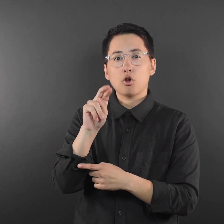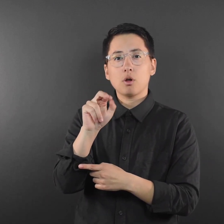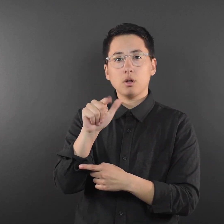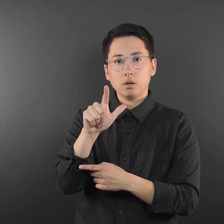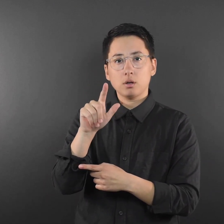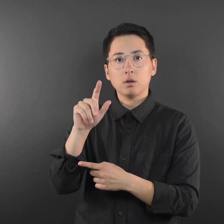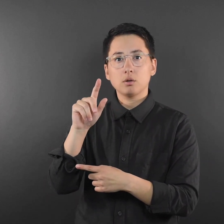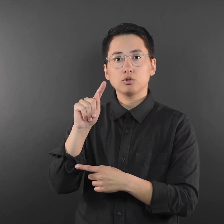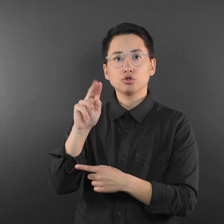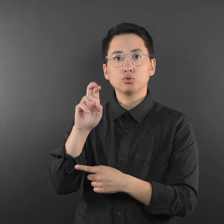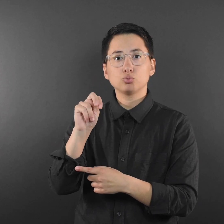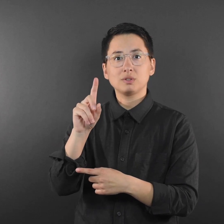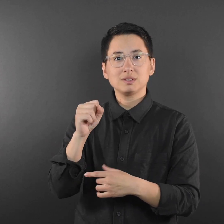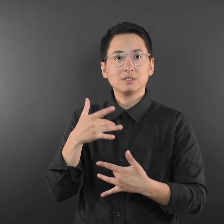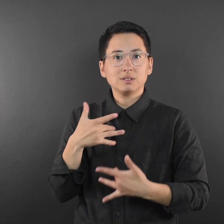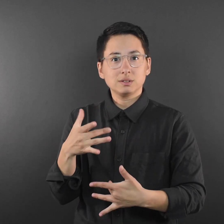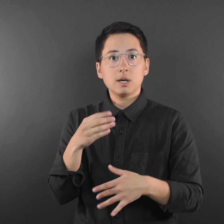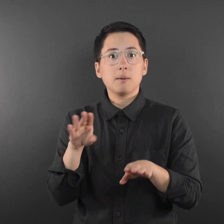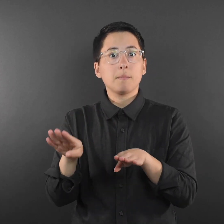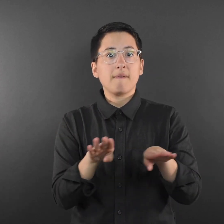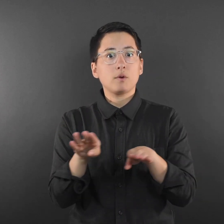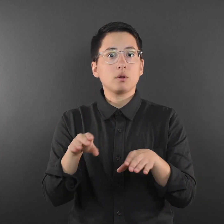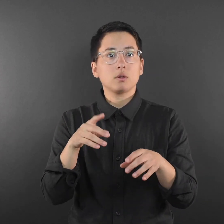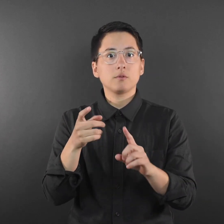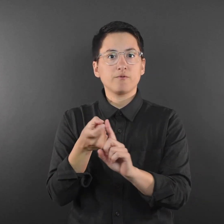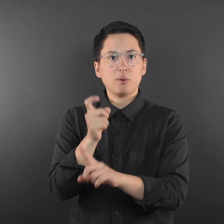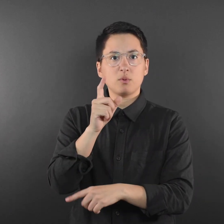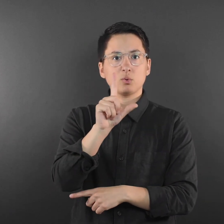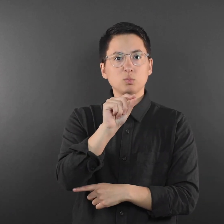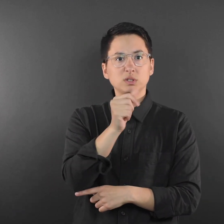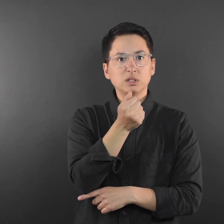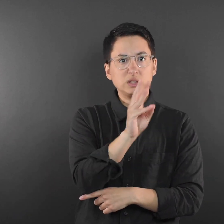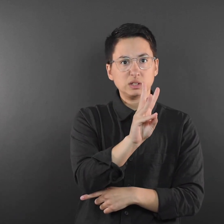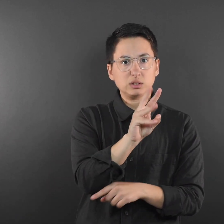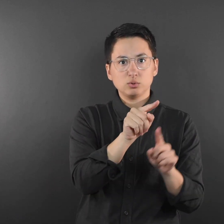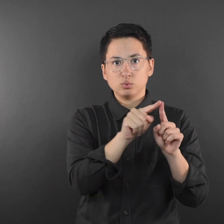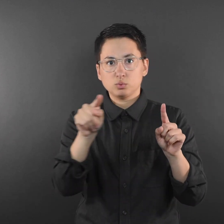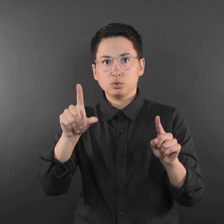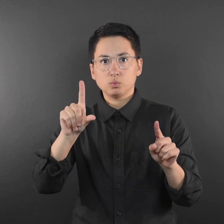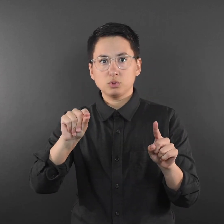Department of Health (MDH) data brief analyzing maternal trends and behaviors from 2016-2020.